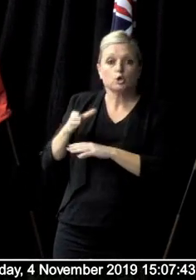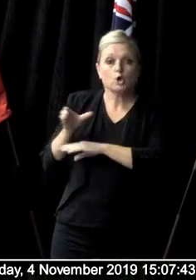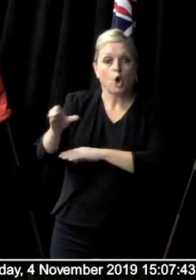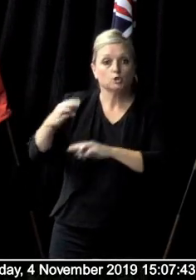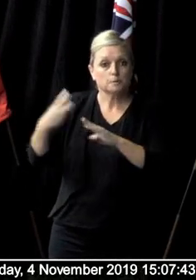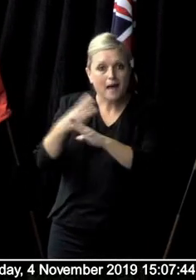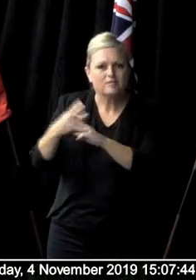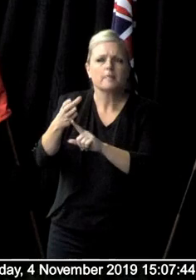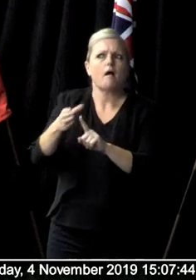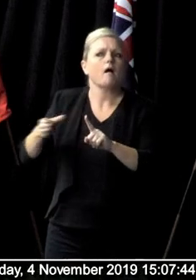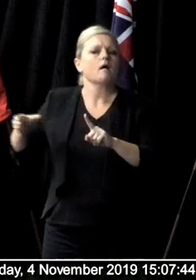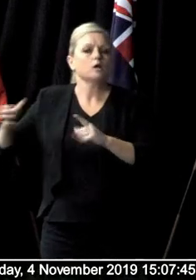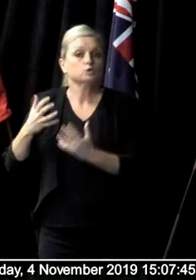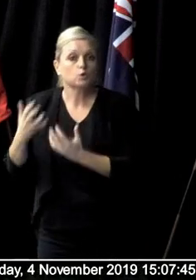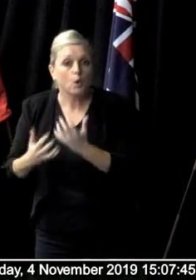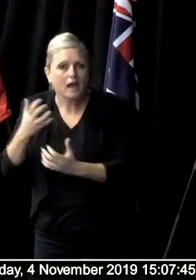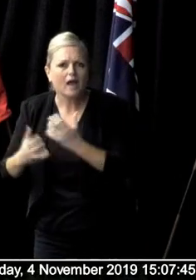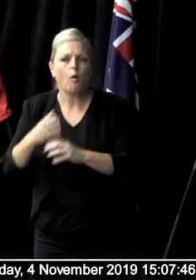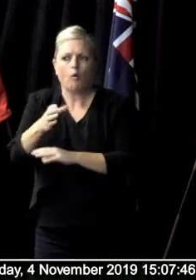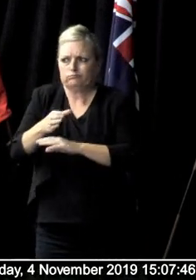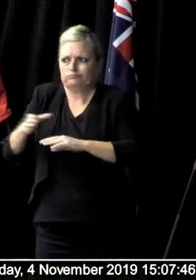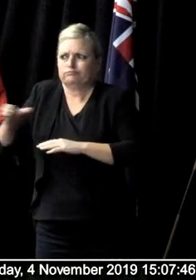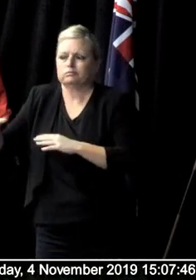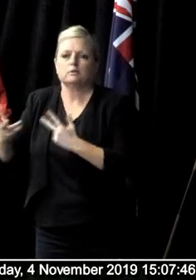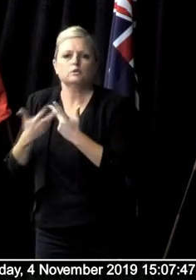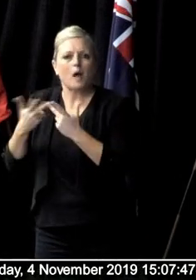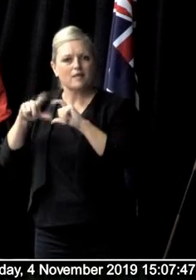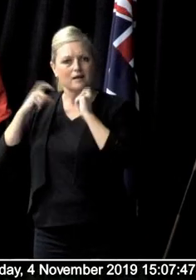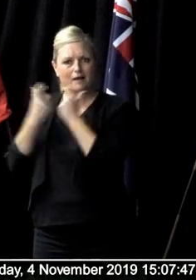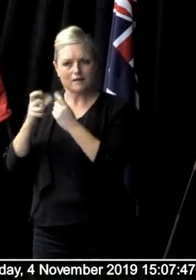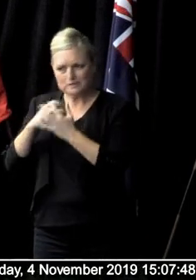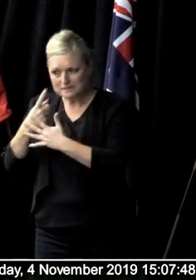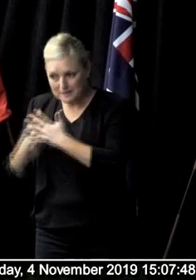disability, and that those families report they’re sometimes treated as ungrateful